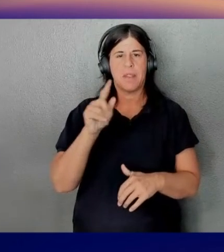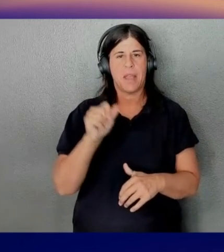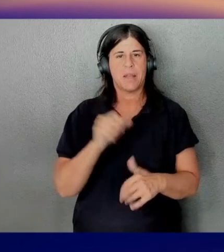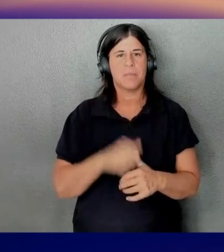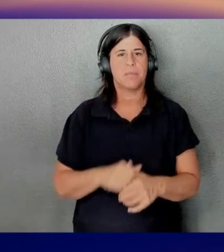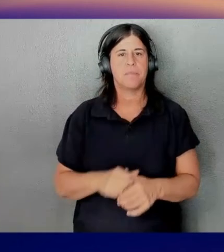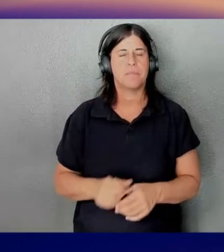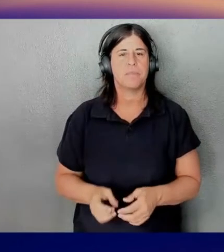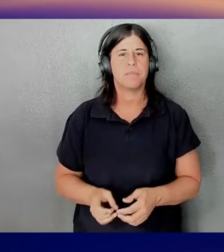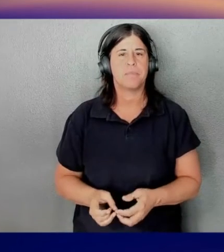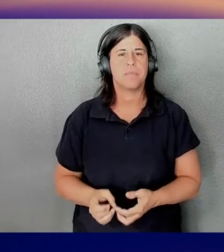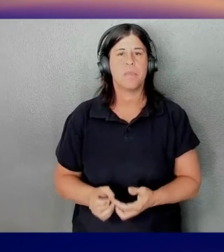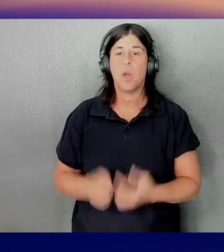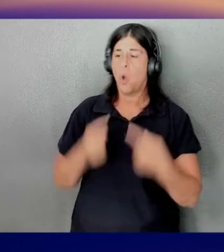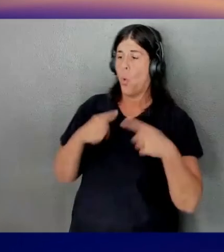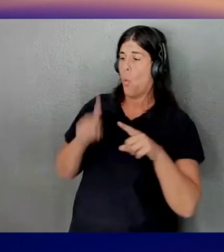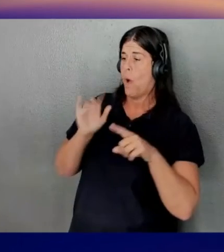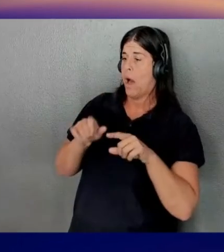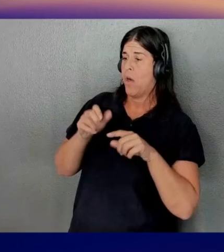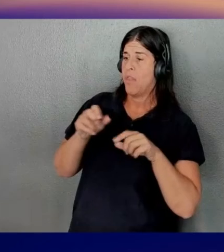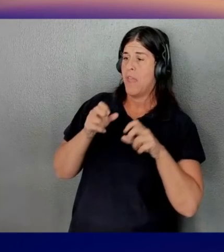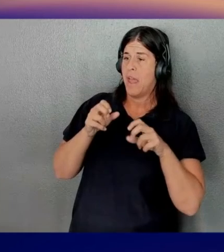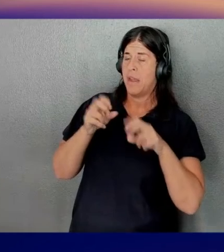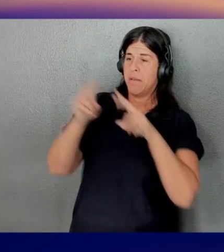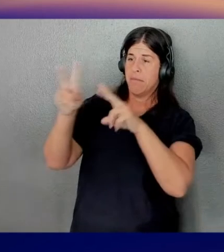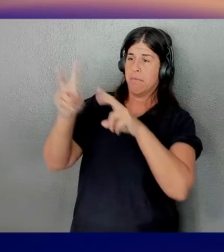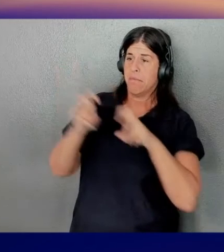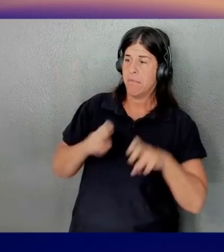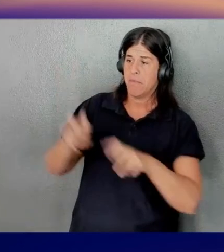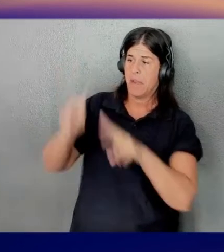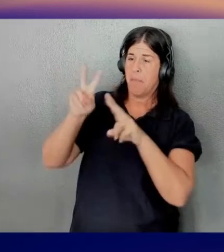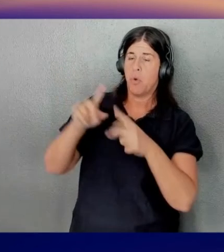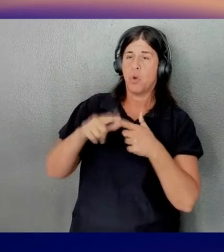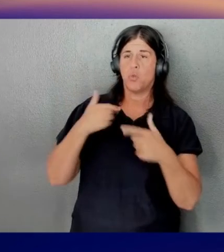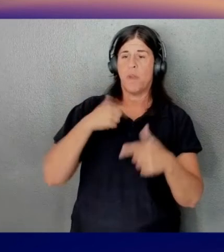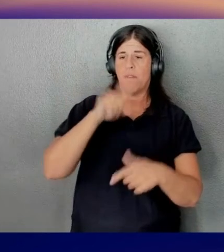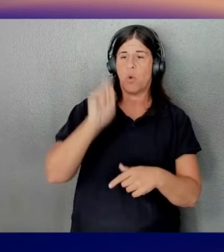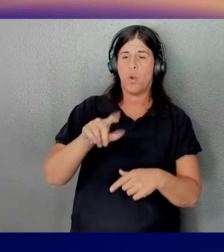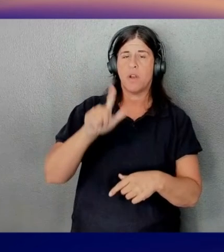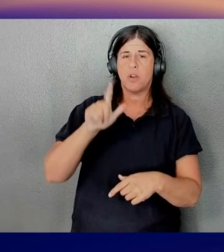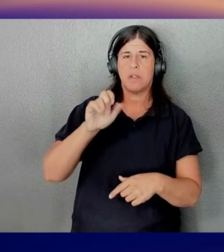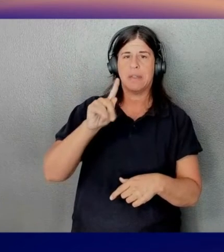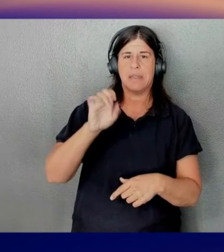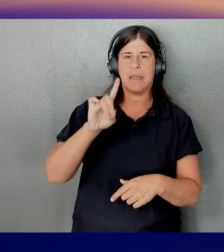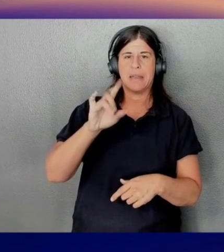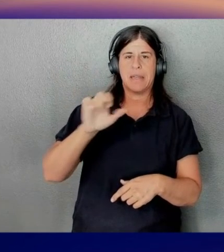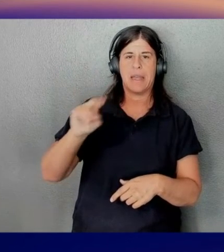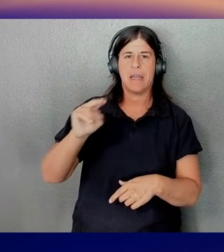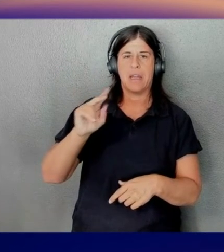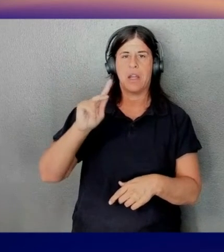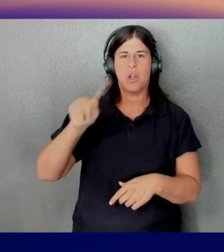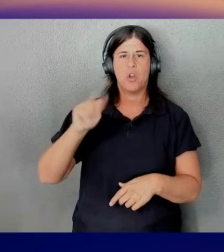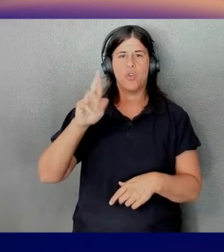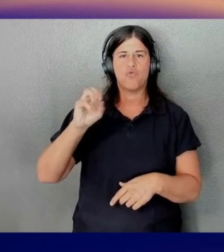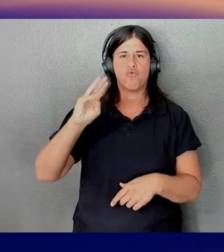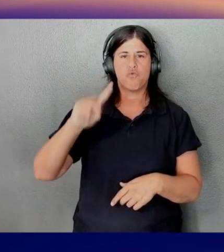So while that imports, we have a question from a LinkedIn user TruckToday, he says, can SageMaker be used to predict any data.